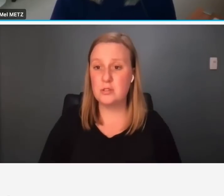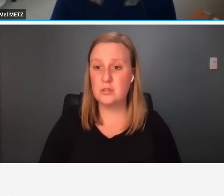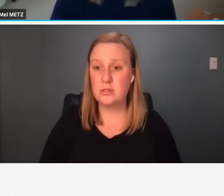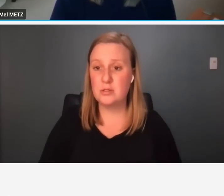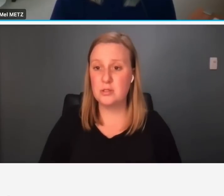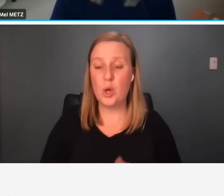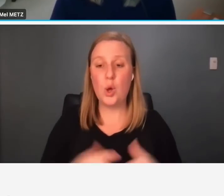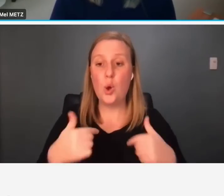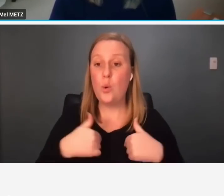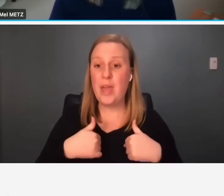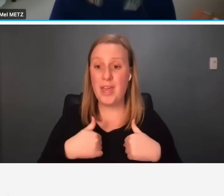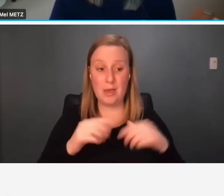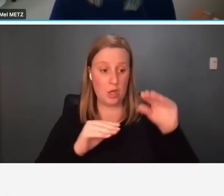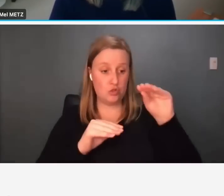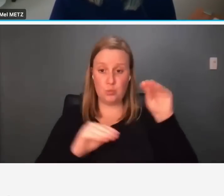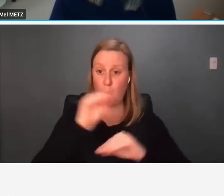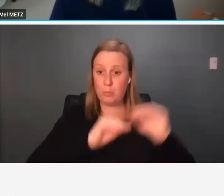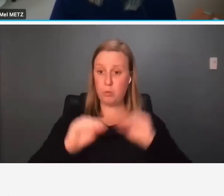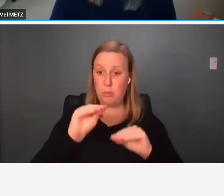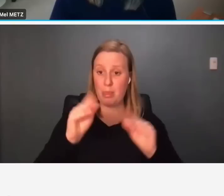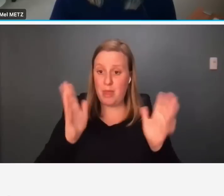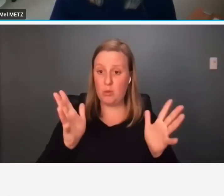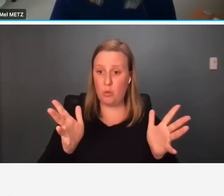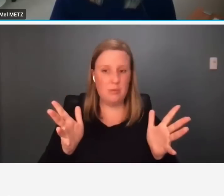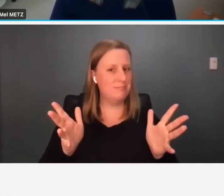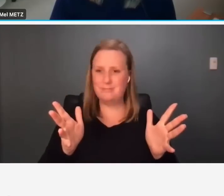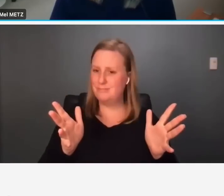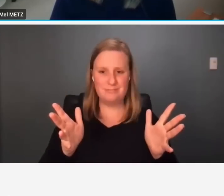reorganising words. The goal of the change is to shift the focus of the